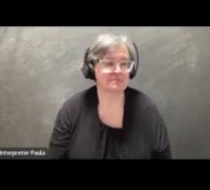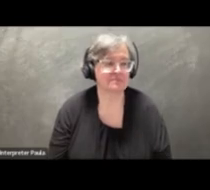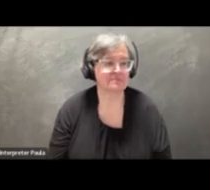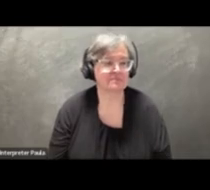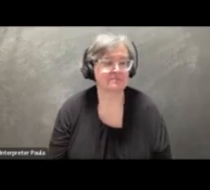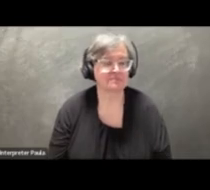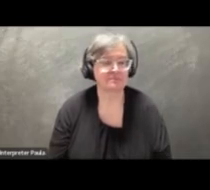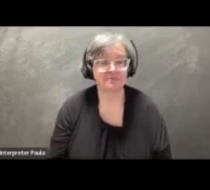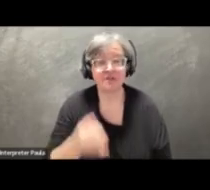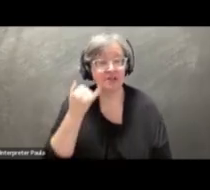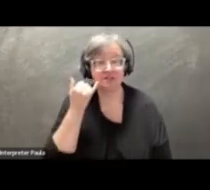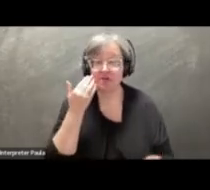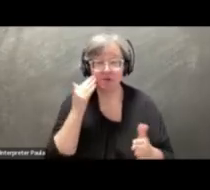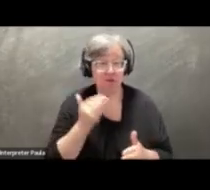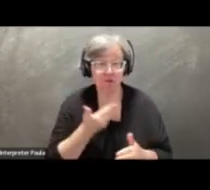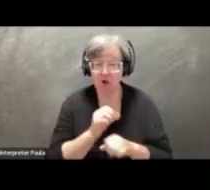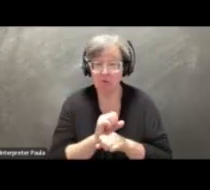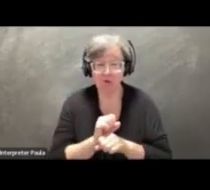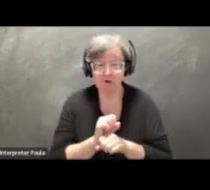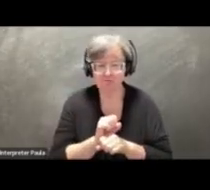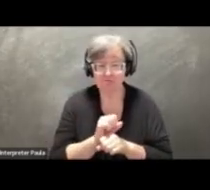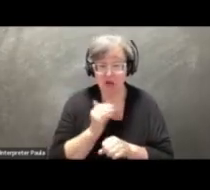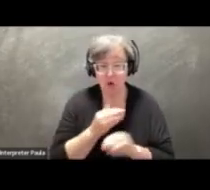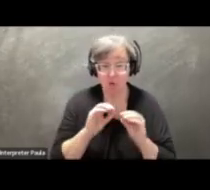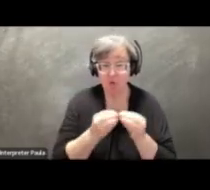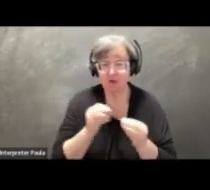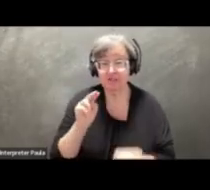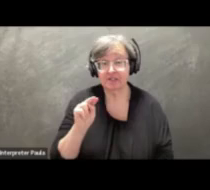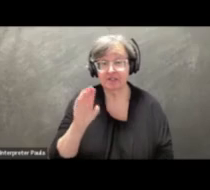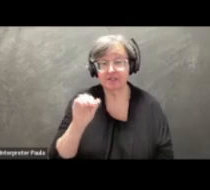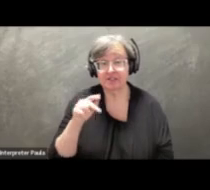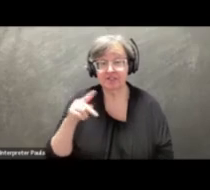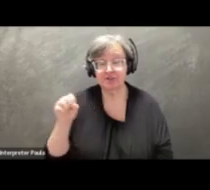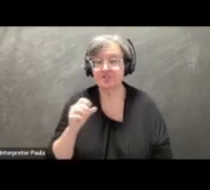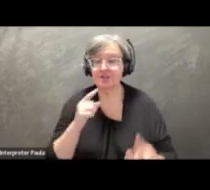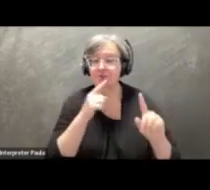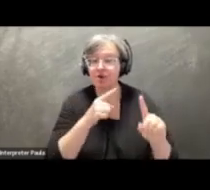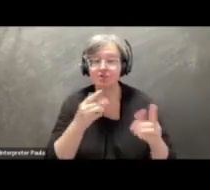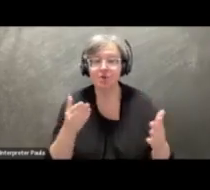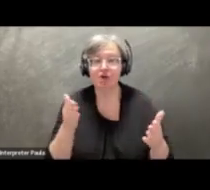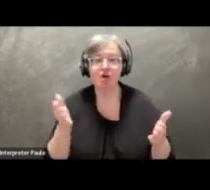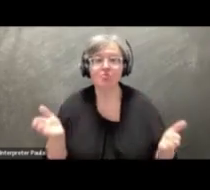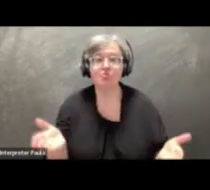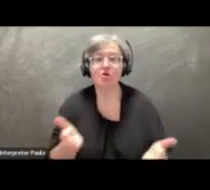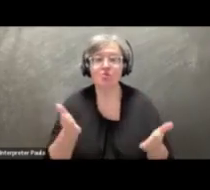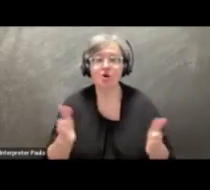you are not familiar with our work at NCAPPS, the mission of our center is to promote systems change that makes